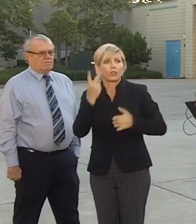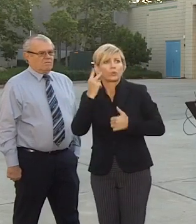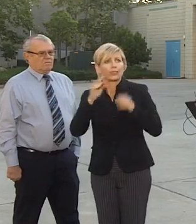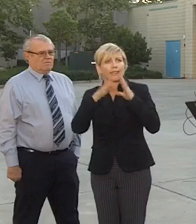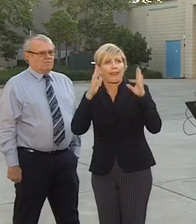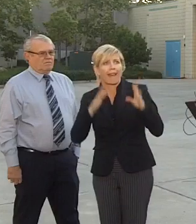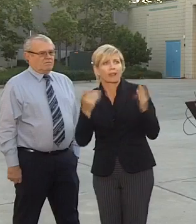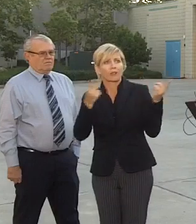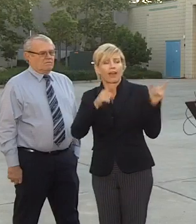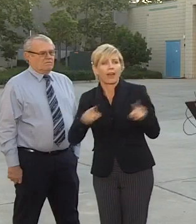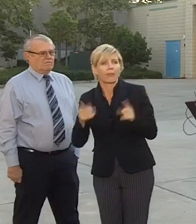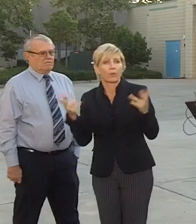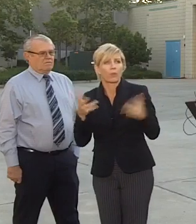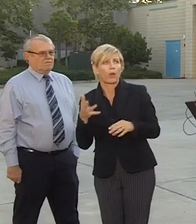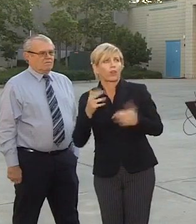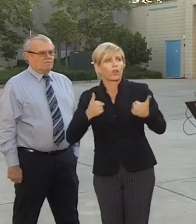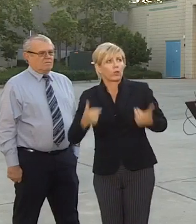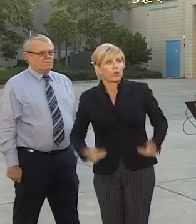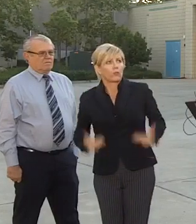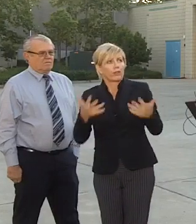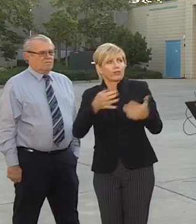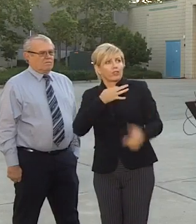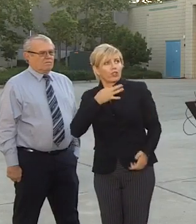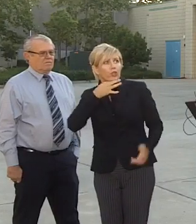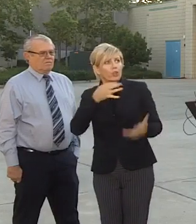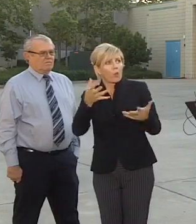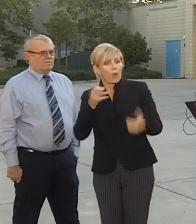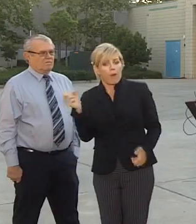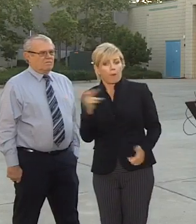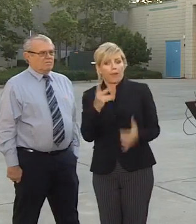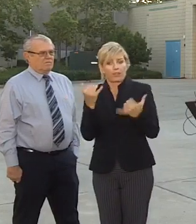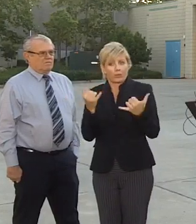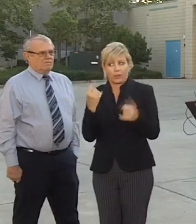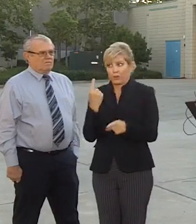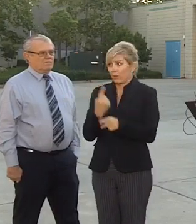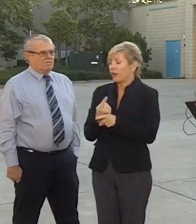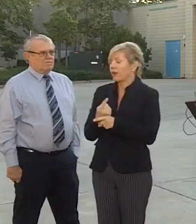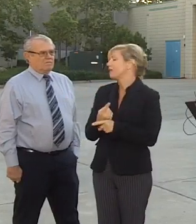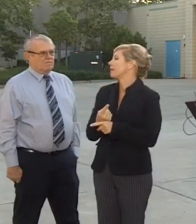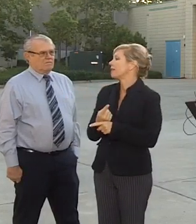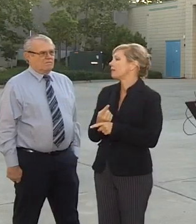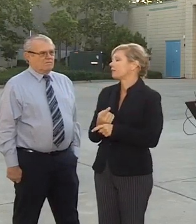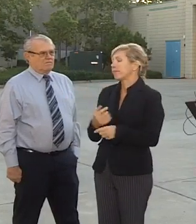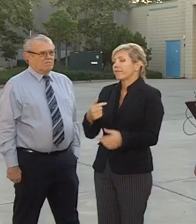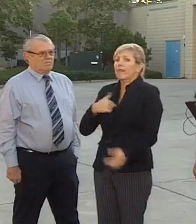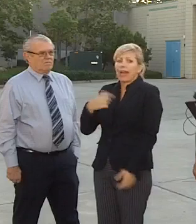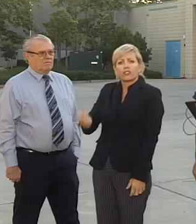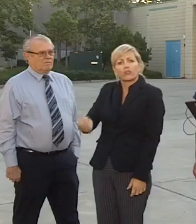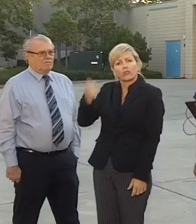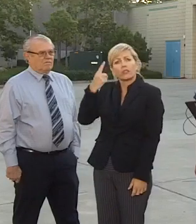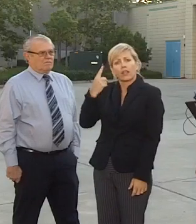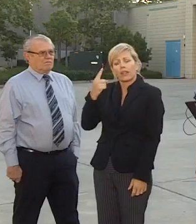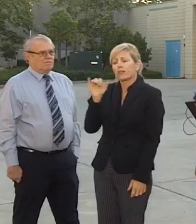curiosity a girl's gotta go mom right and I can't blame anybody for that I certainly